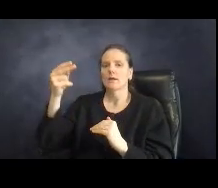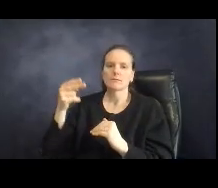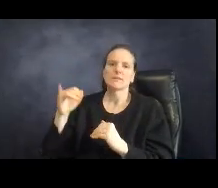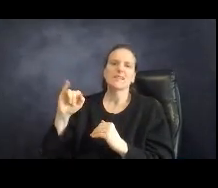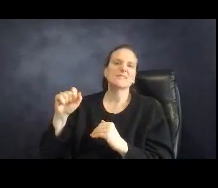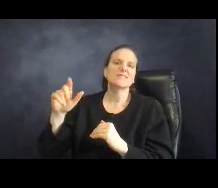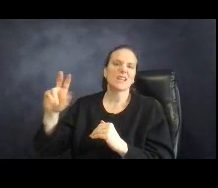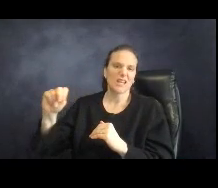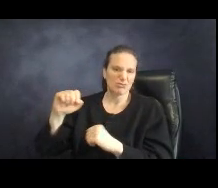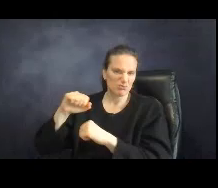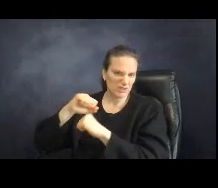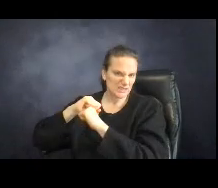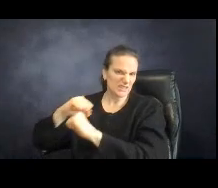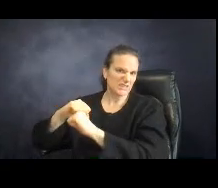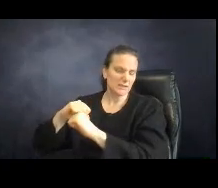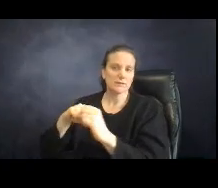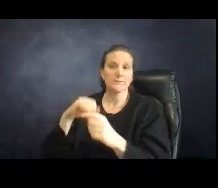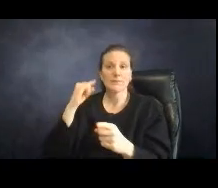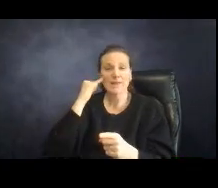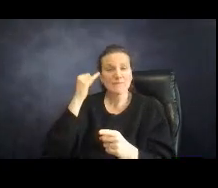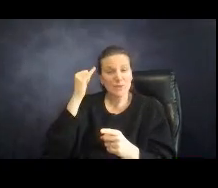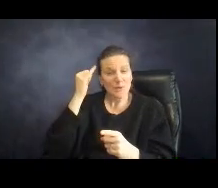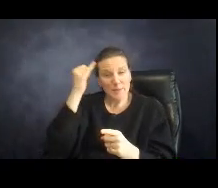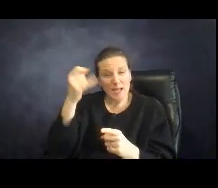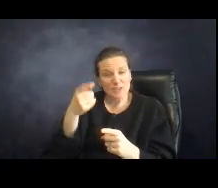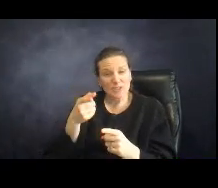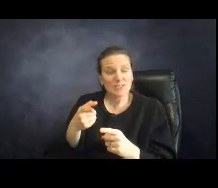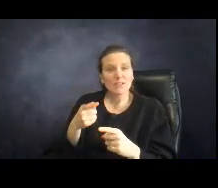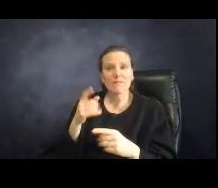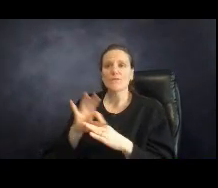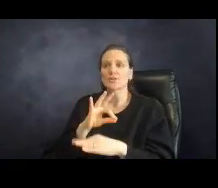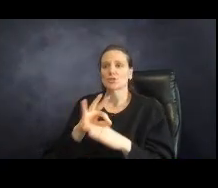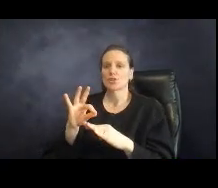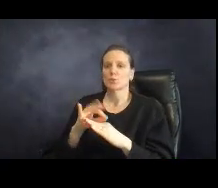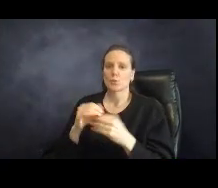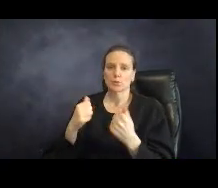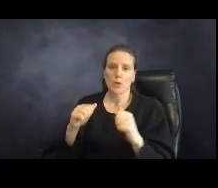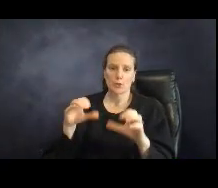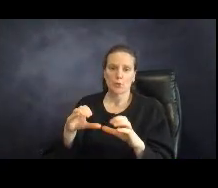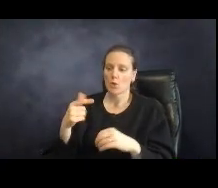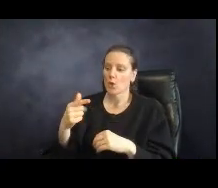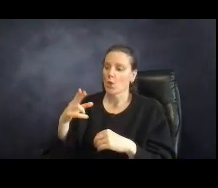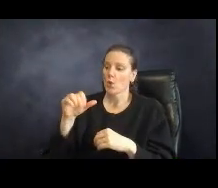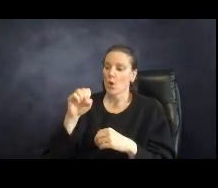And so if you imagine like just the, the function, okay, what we're trying to do is get glucose into the cell